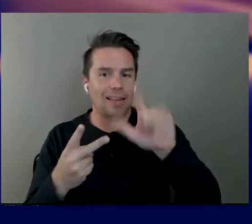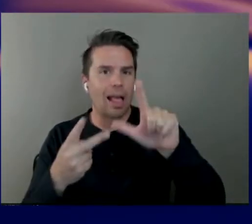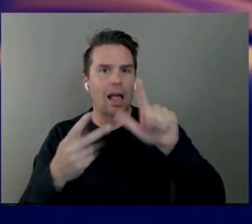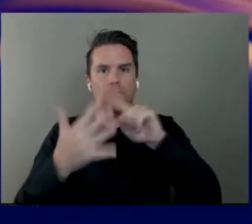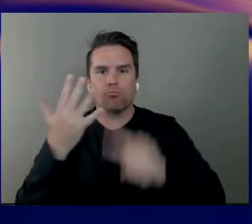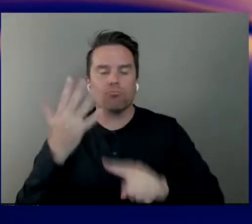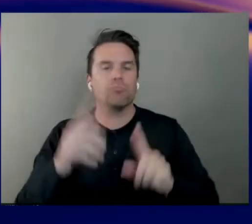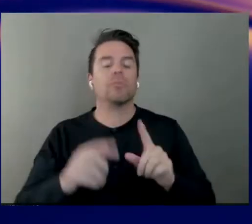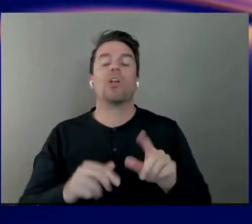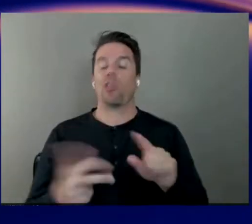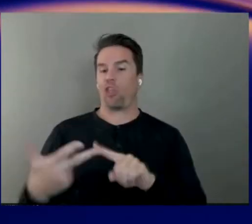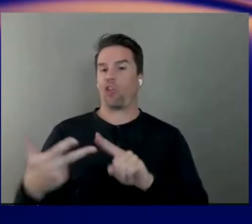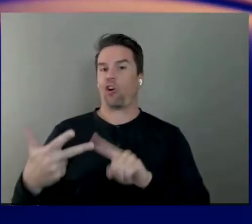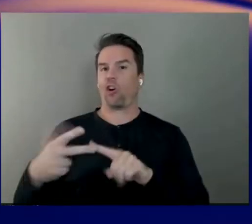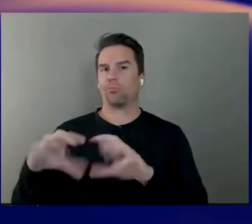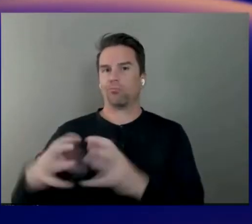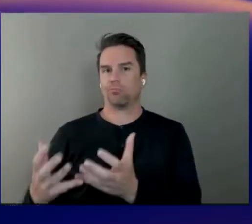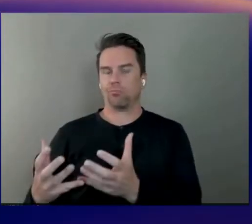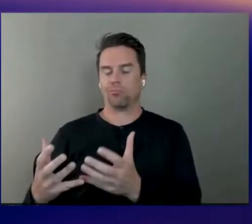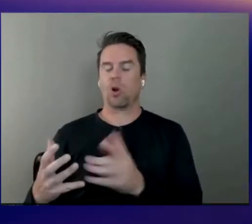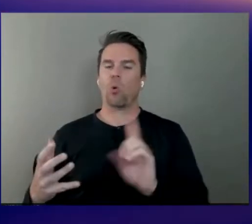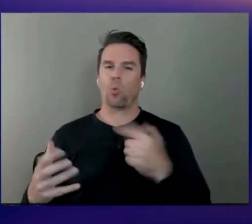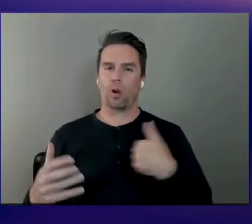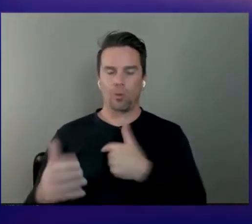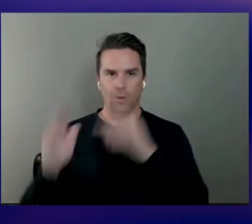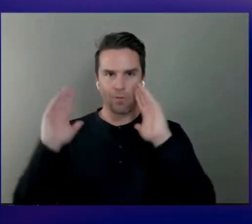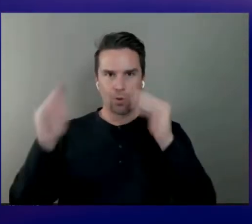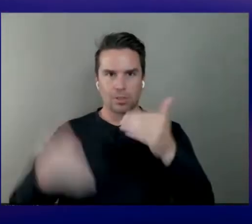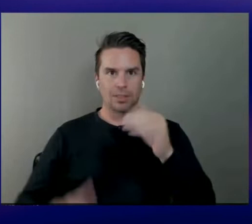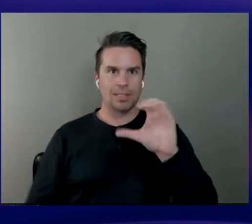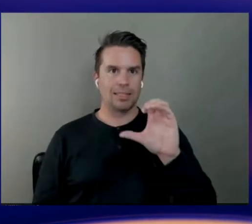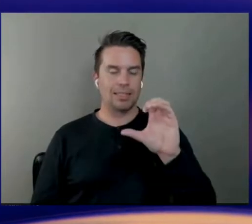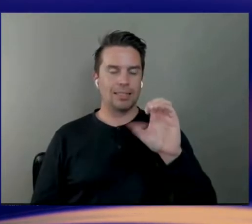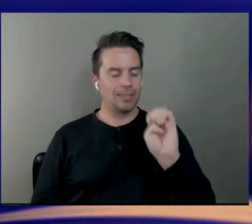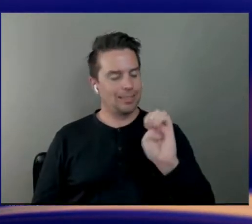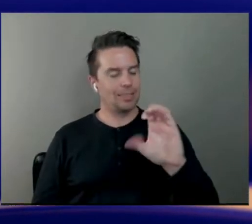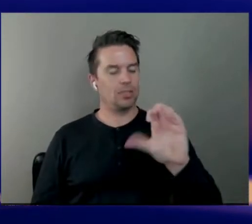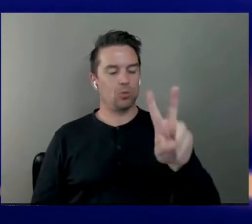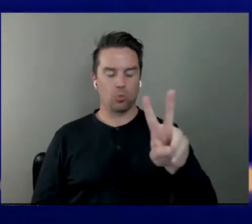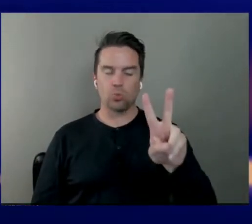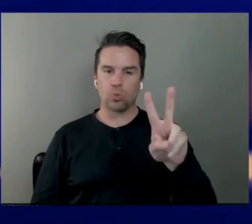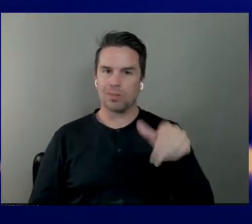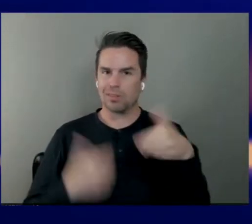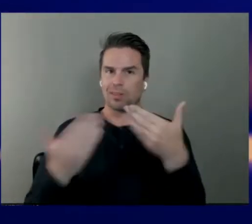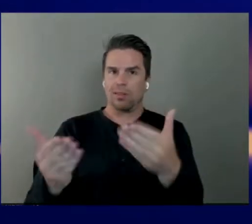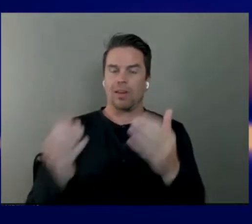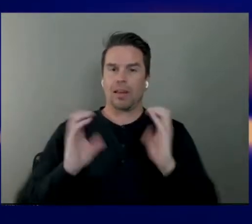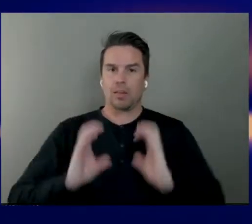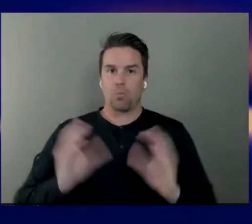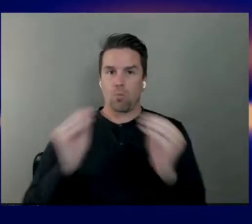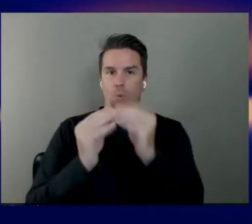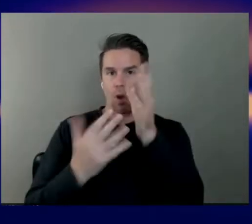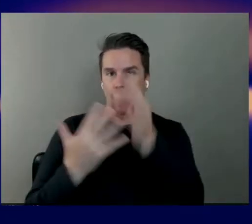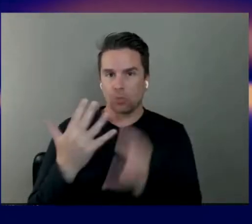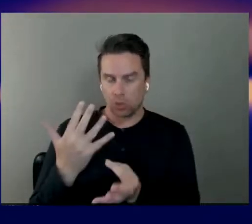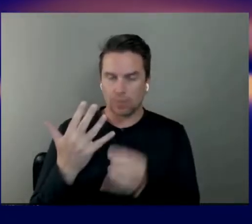for where we are focused on EC2 is to give customers more options so that they can really optimize